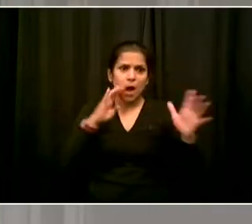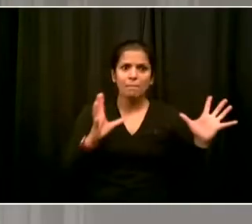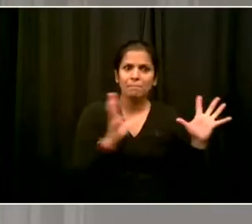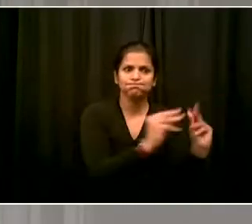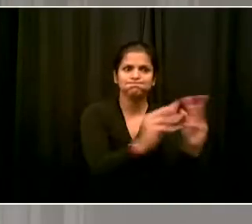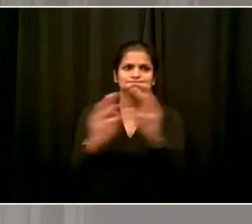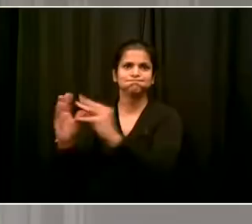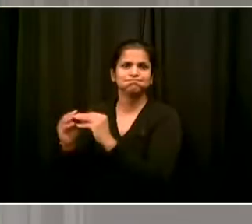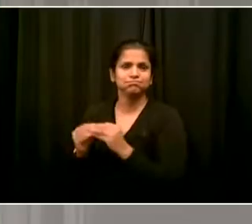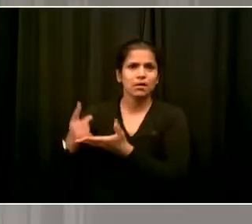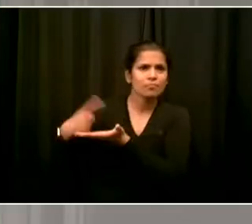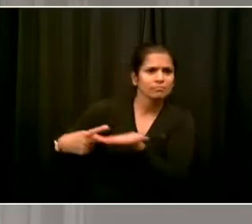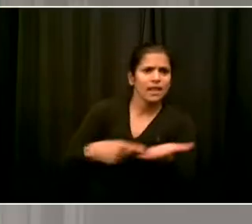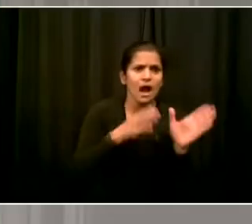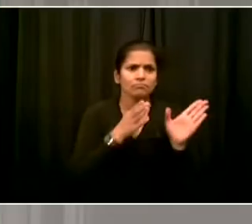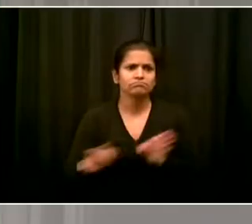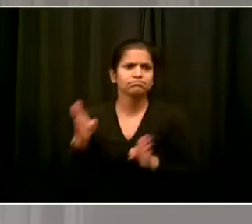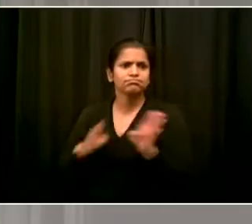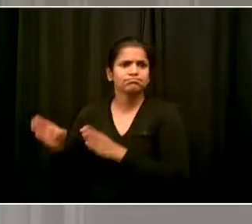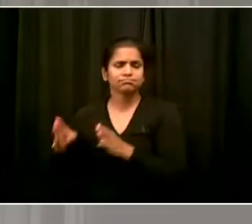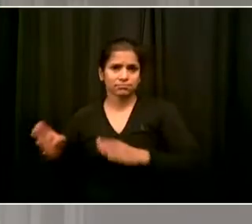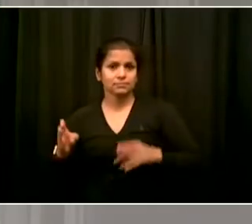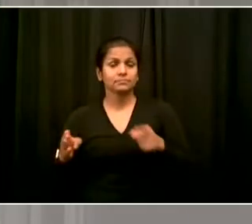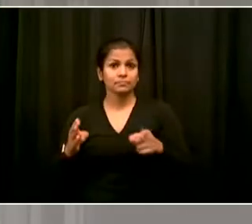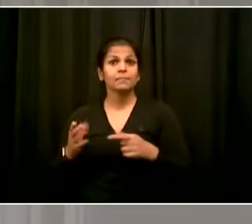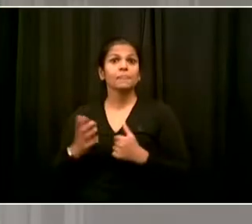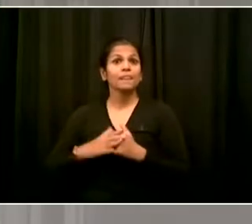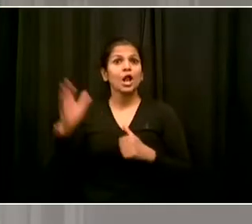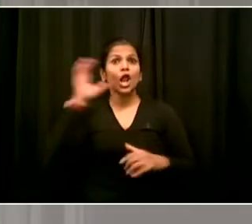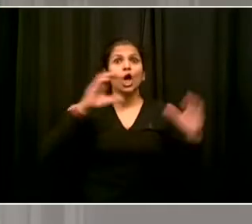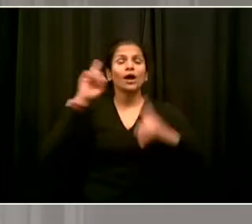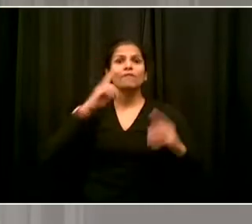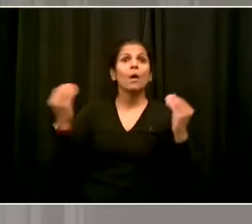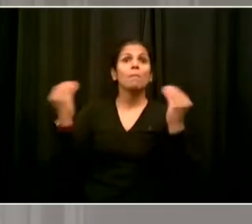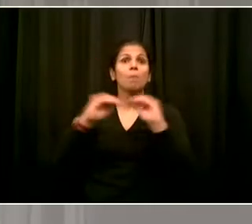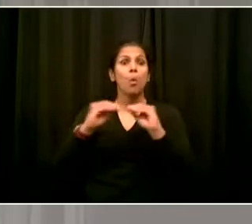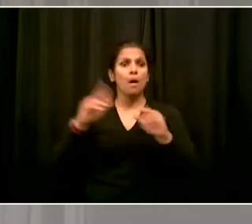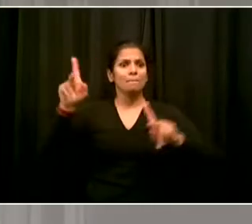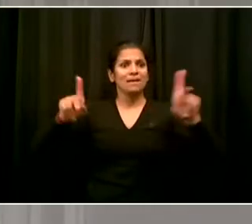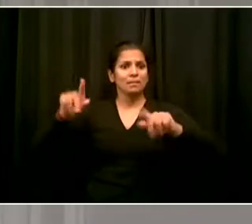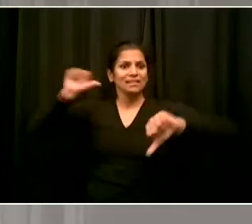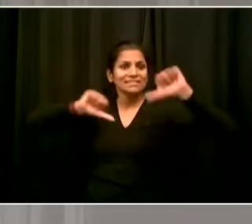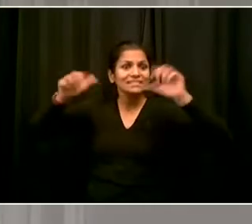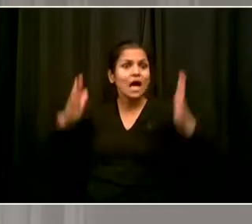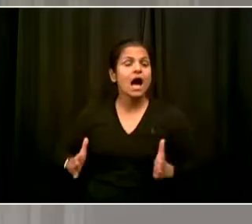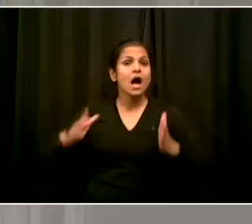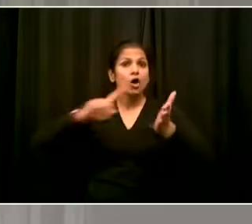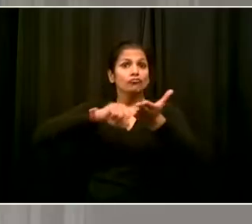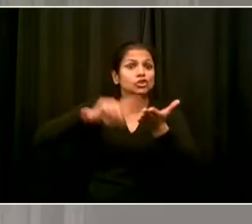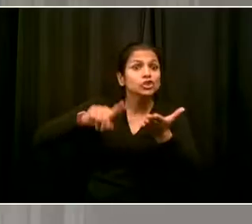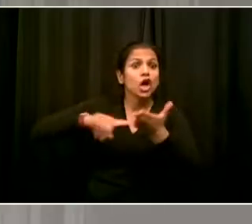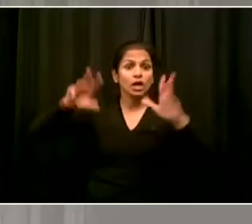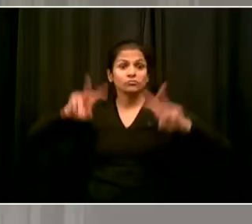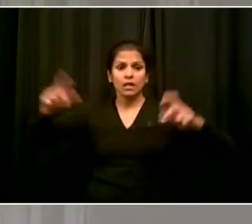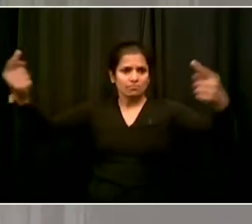HEALTH EXPERTS NEXT MONTH TO FURTHER DEVELOP THE STRATEGIES